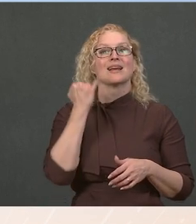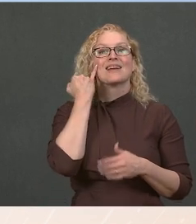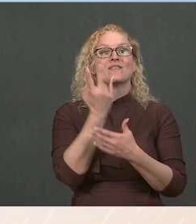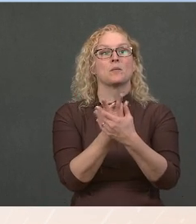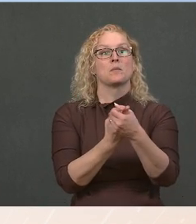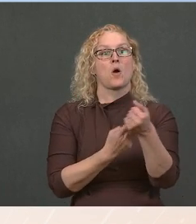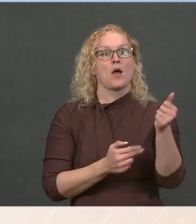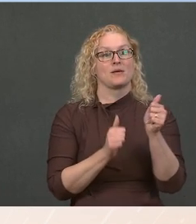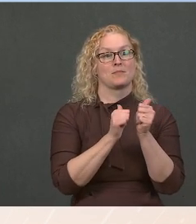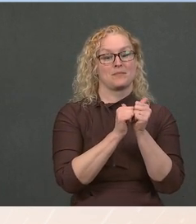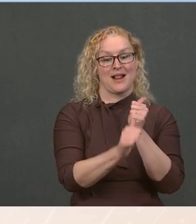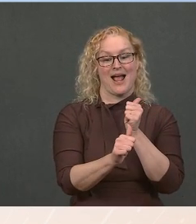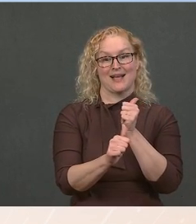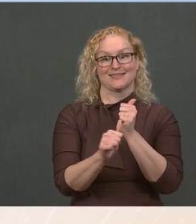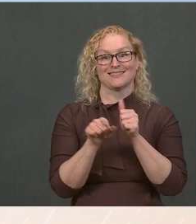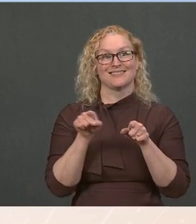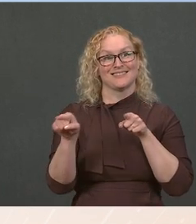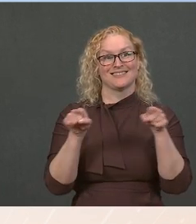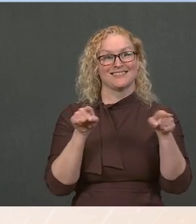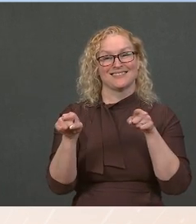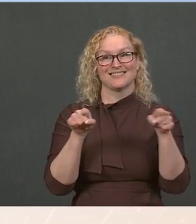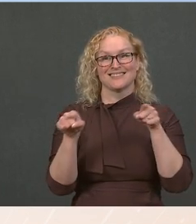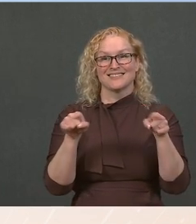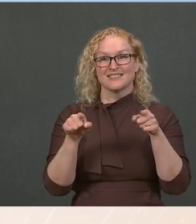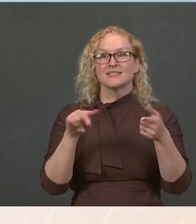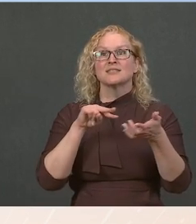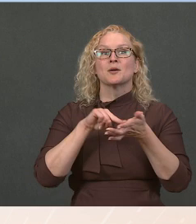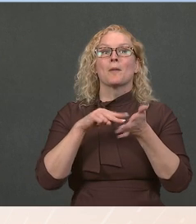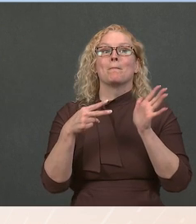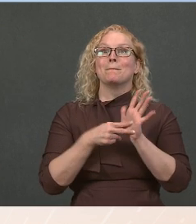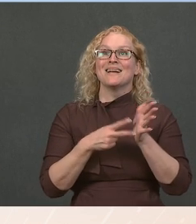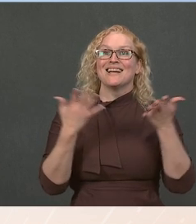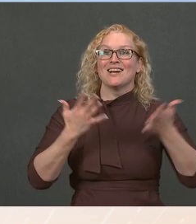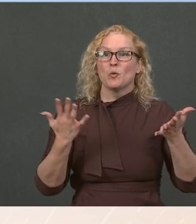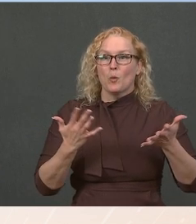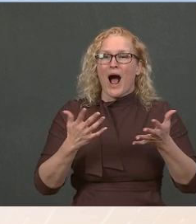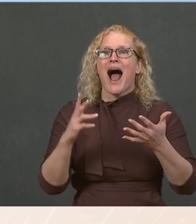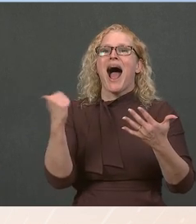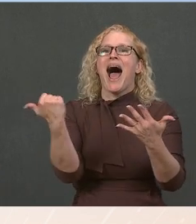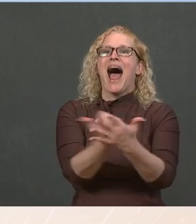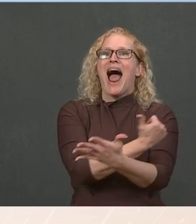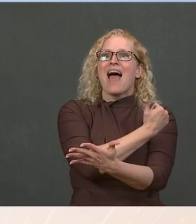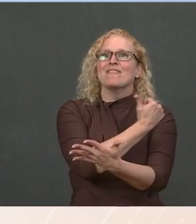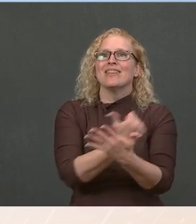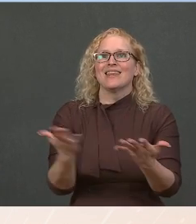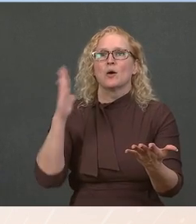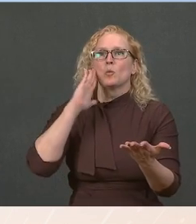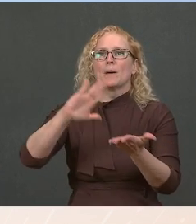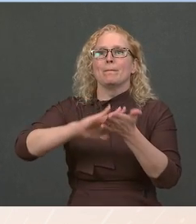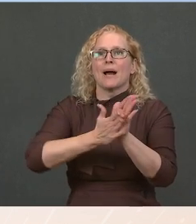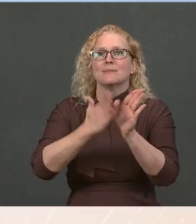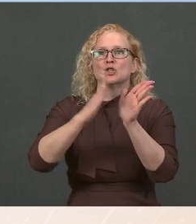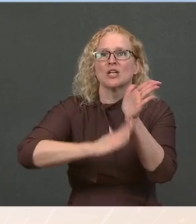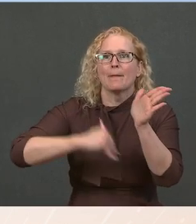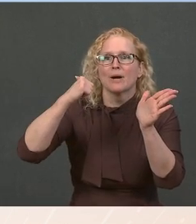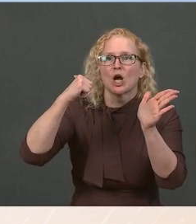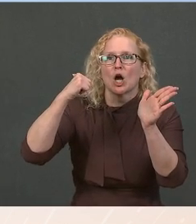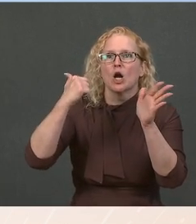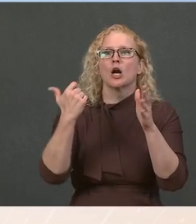it'll help deal with the inflation -- that we're seeing with inflation. So, the President has been very clear on this. This is about the American public.